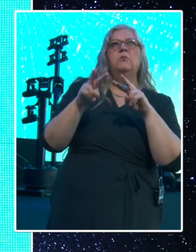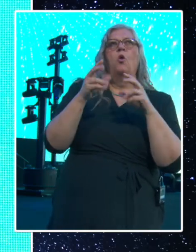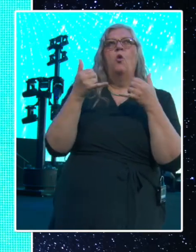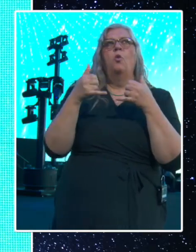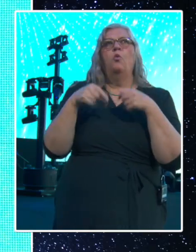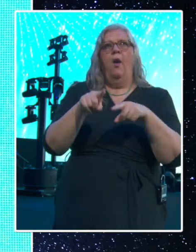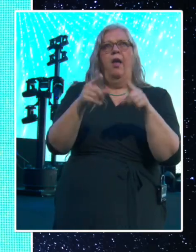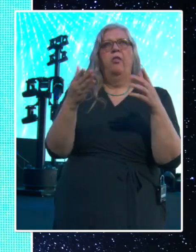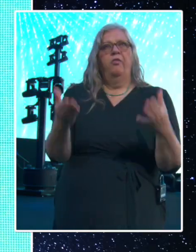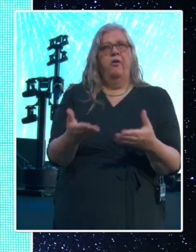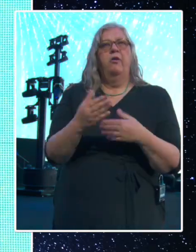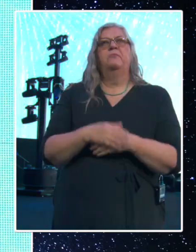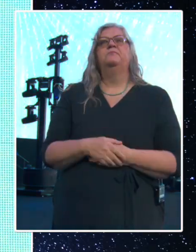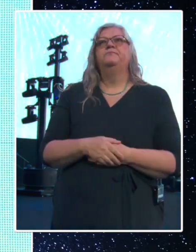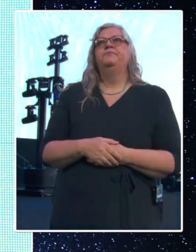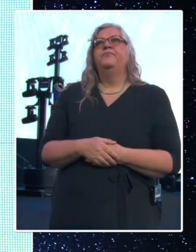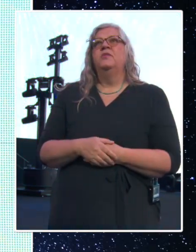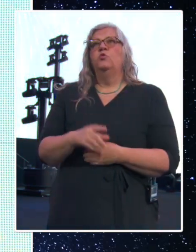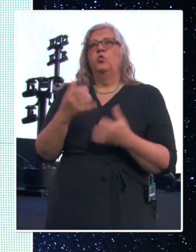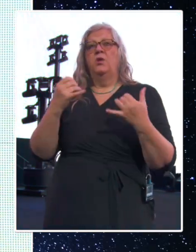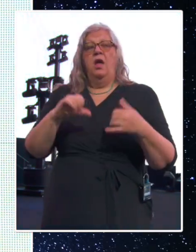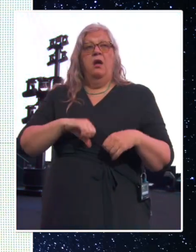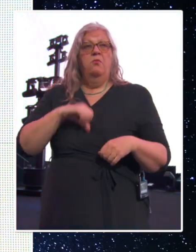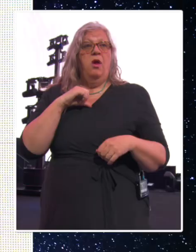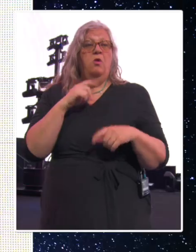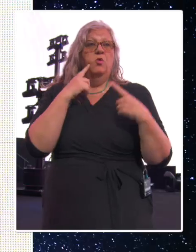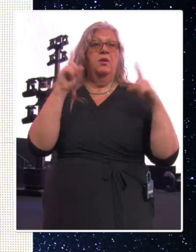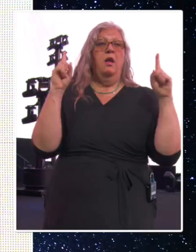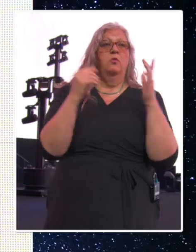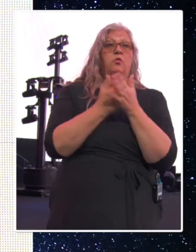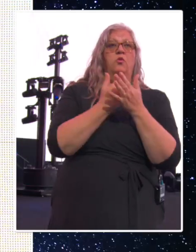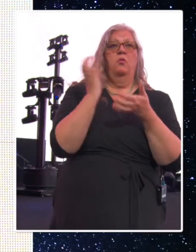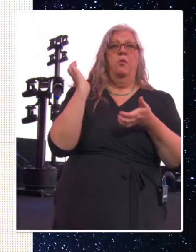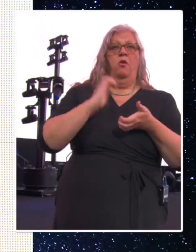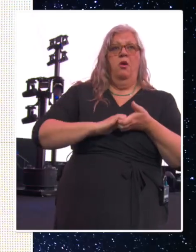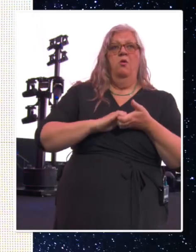And today, I am proud to announce a new partnership with Inter Miami,